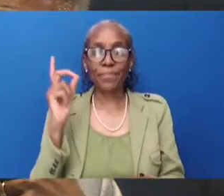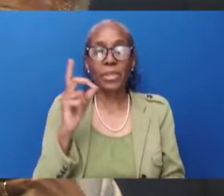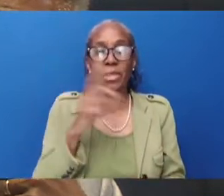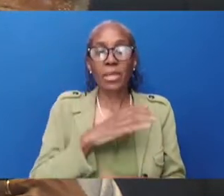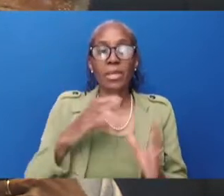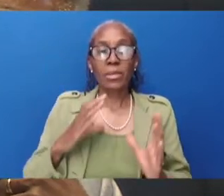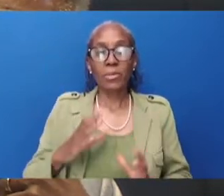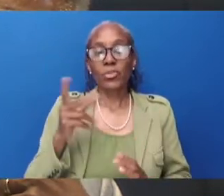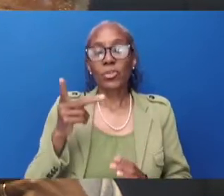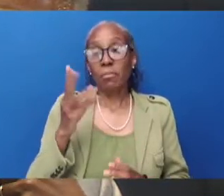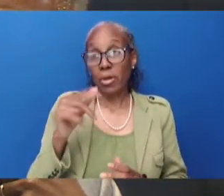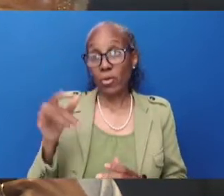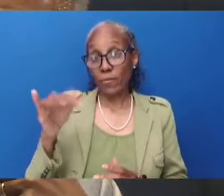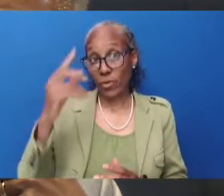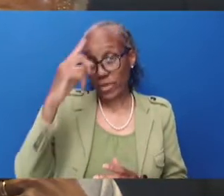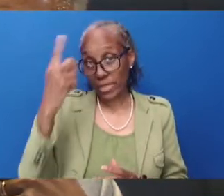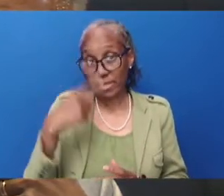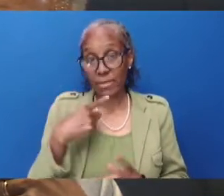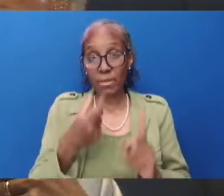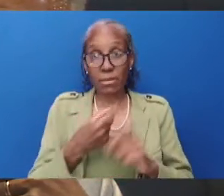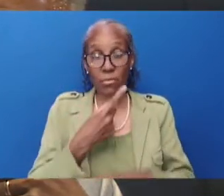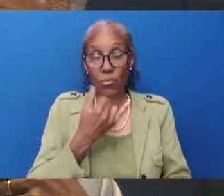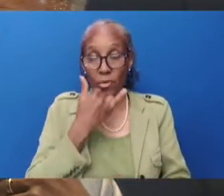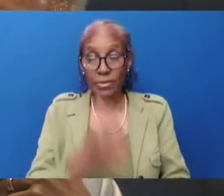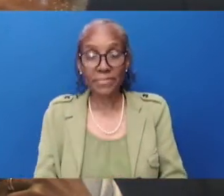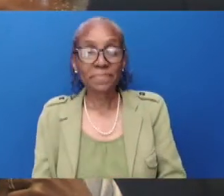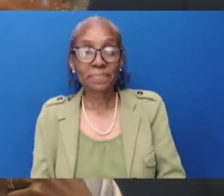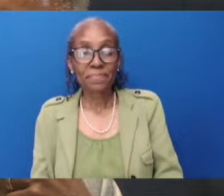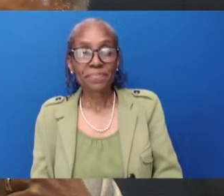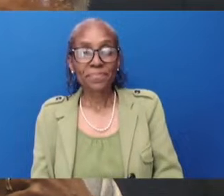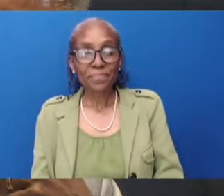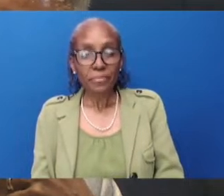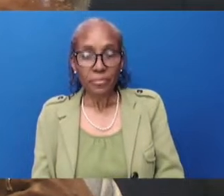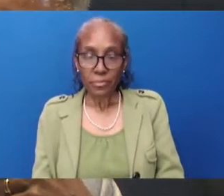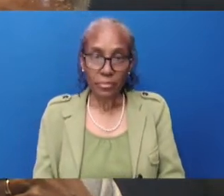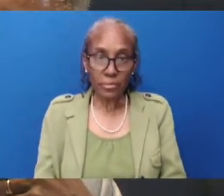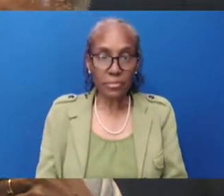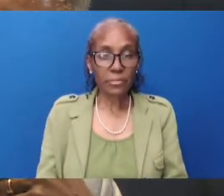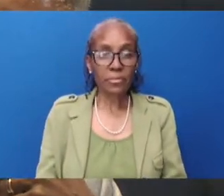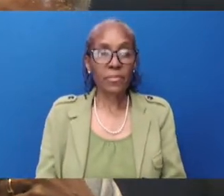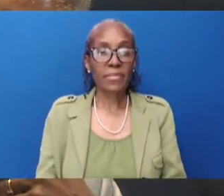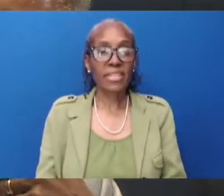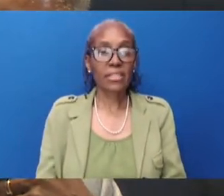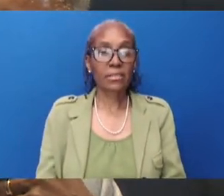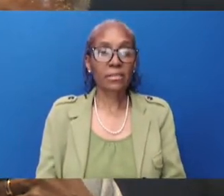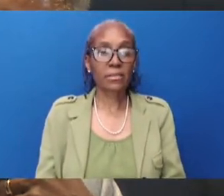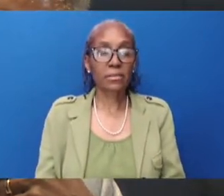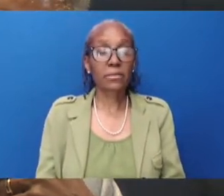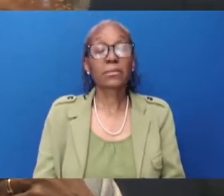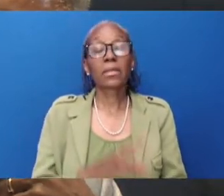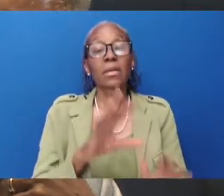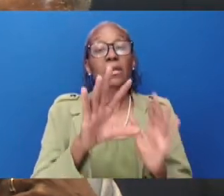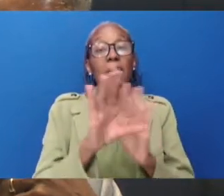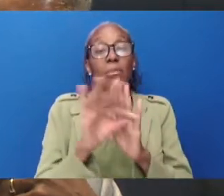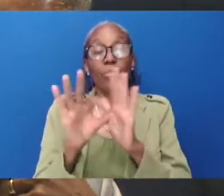ISSUES WITH REGARD TO ANY COUNTY WITHDRAWING.